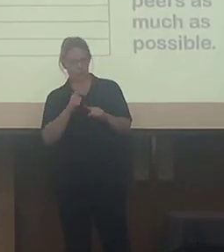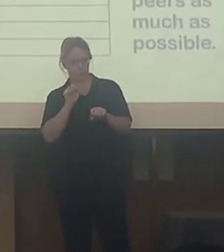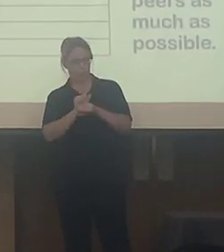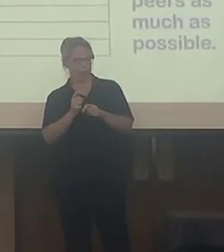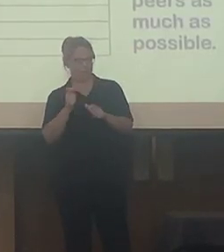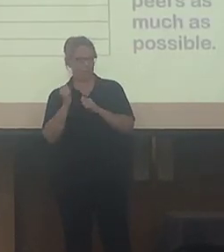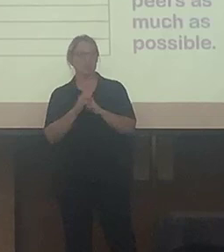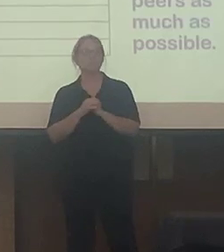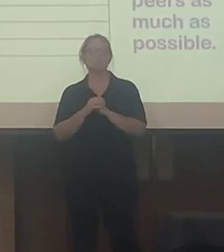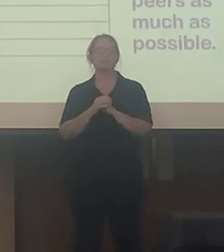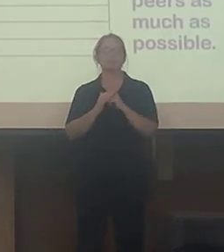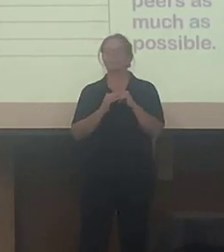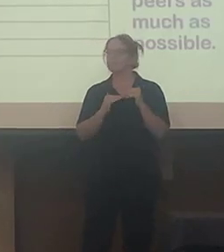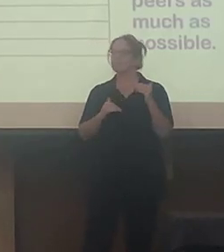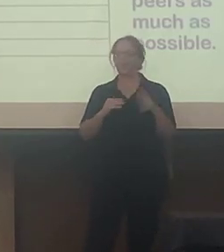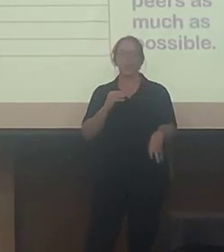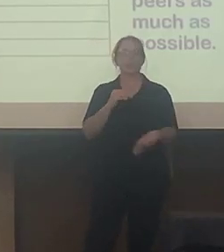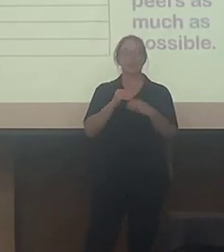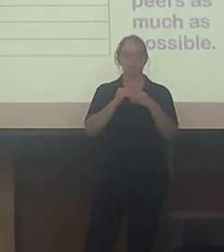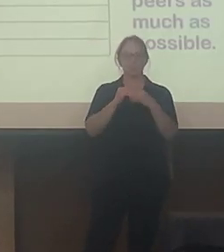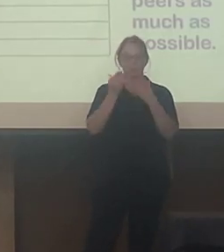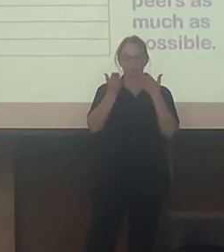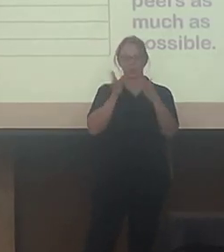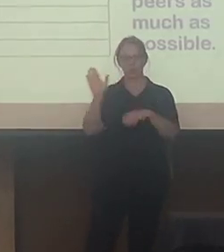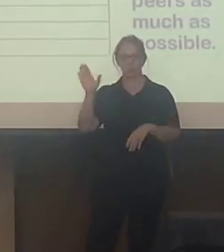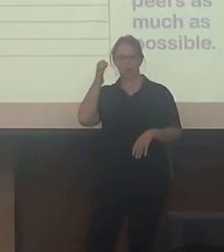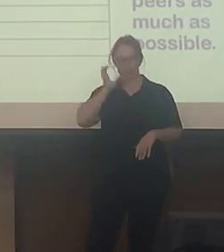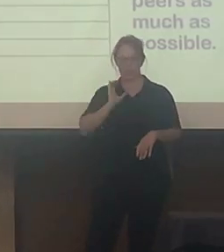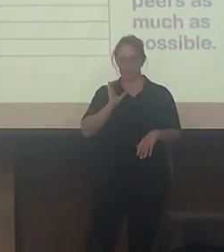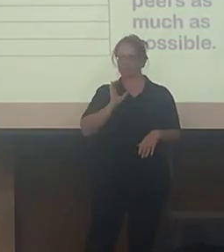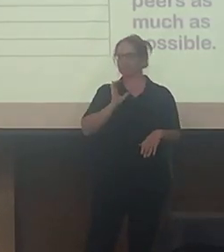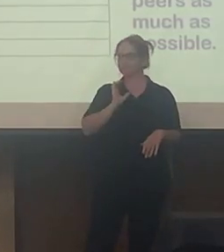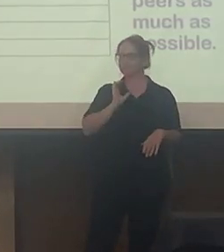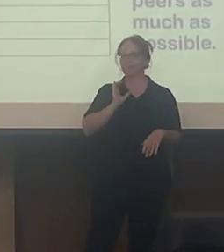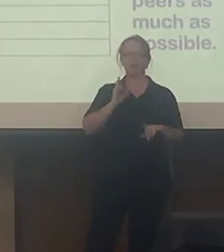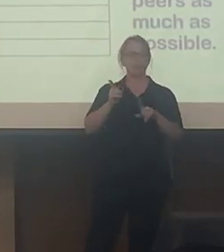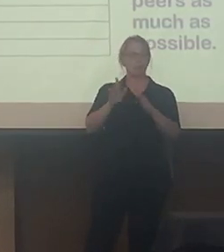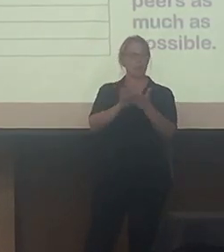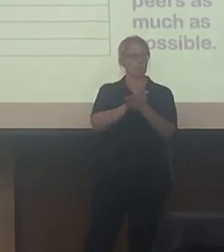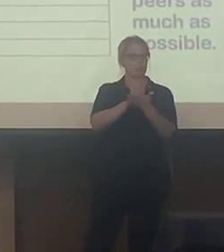to the supplementaries and services on this issue so again in the handout that we provided for you